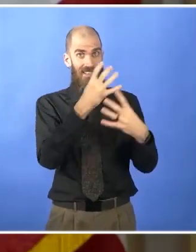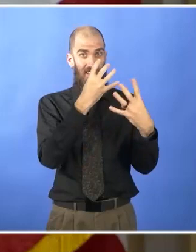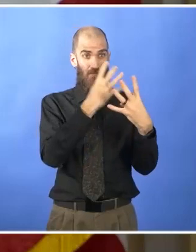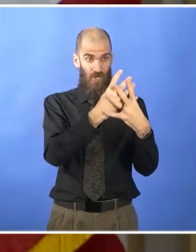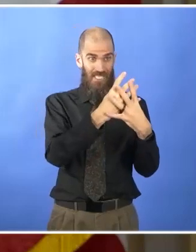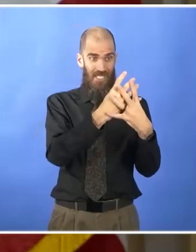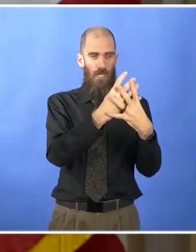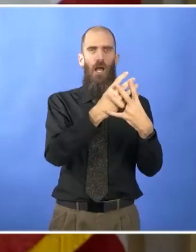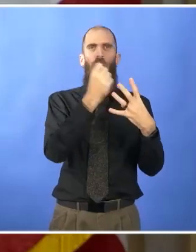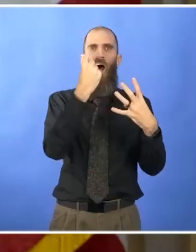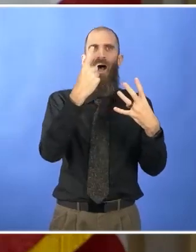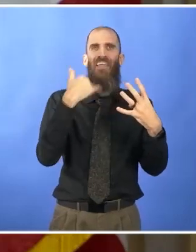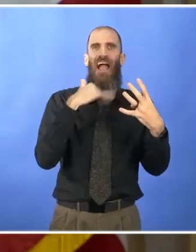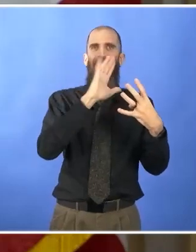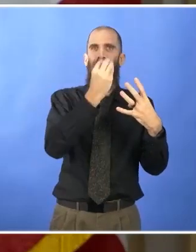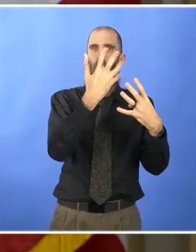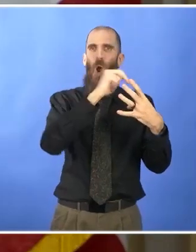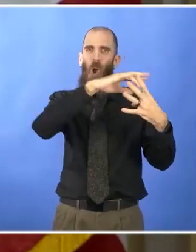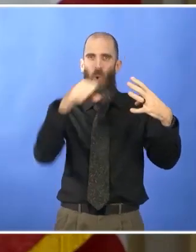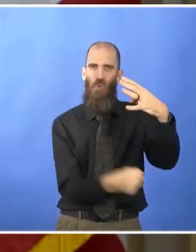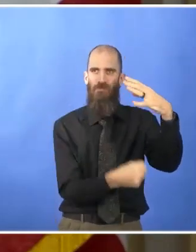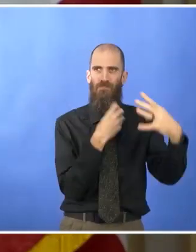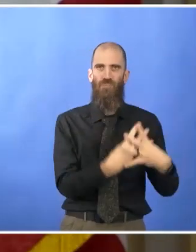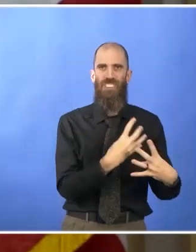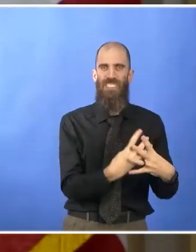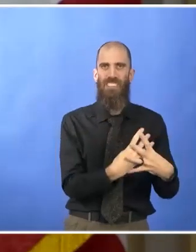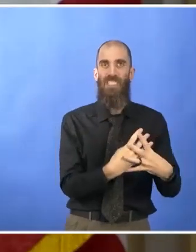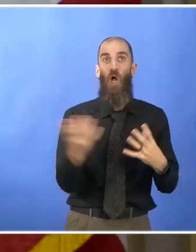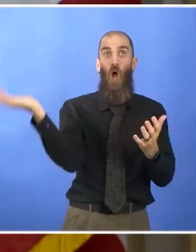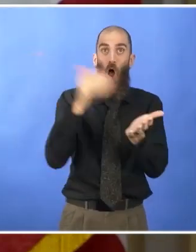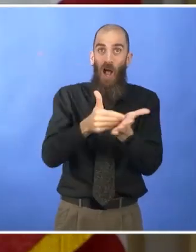DISABILITIES ARE OFTEN WITHIN A PRISON IN A PRISON. THE RECORD HAS DESCRIBED HOW SOME INCARCERATED PEOPLE WHO